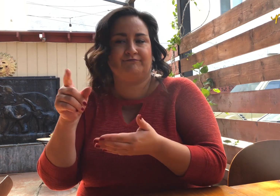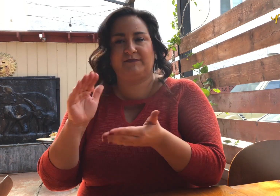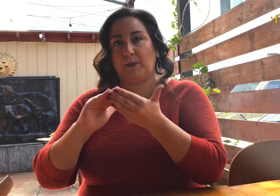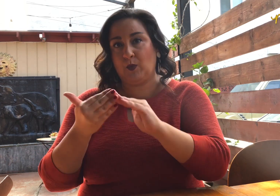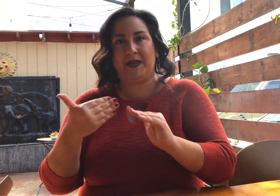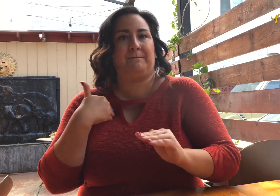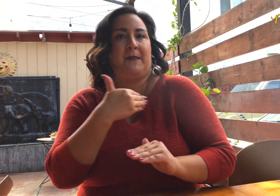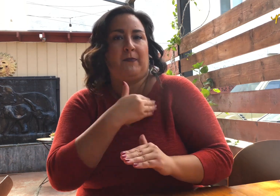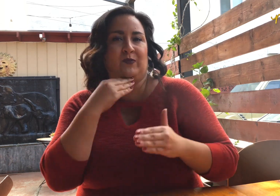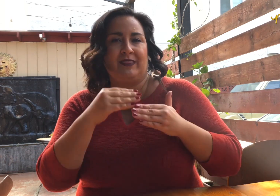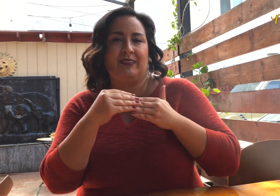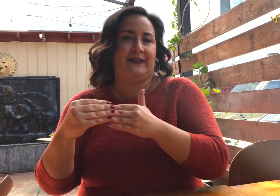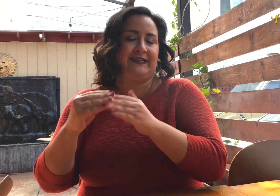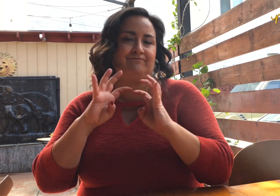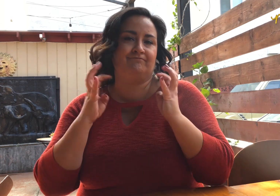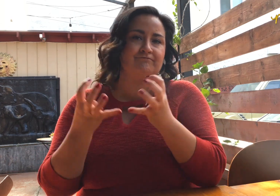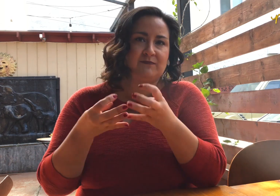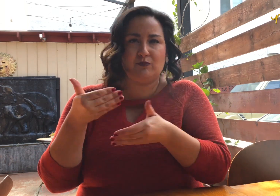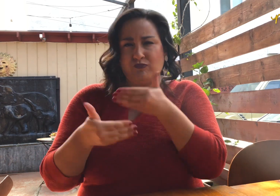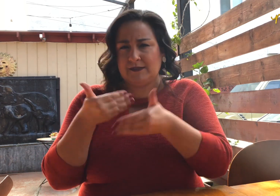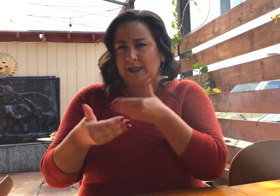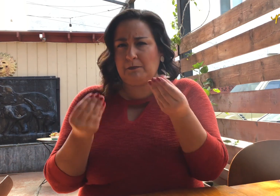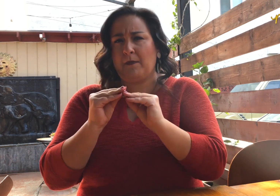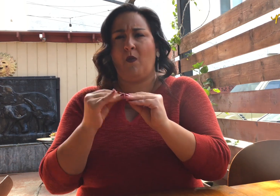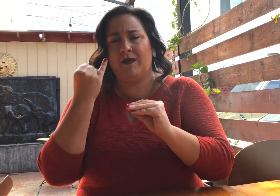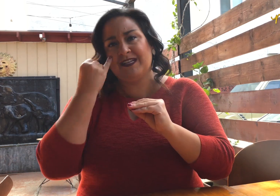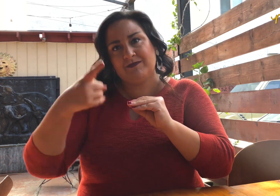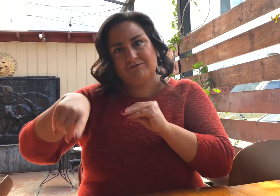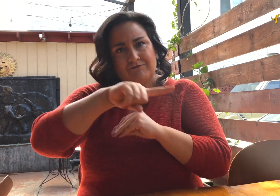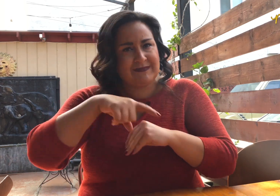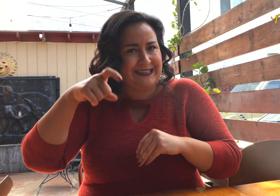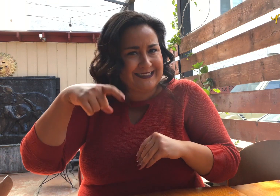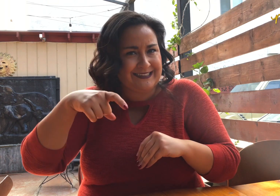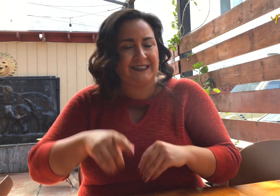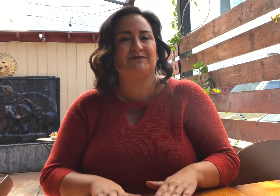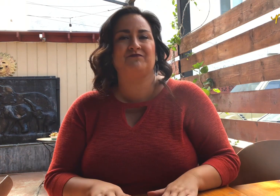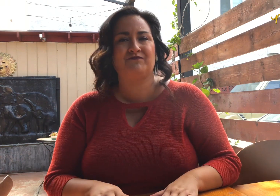community member to process this, if there is a need.